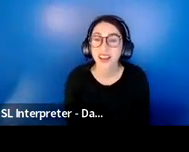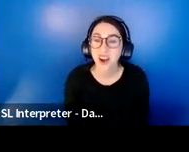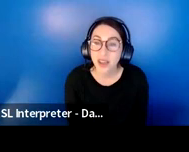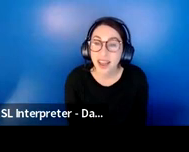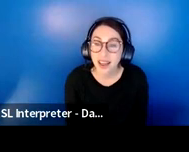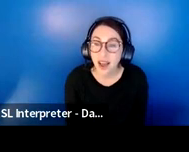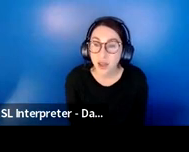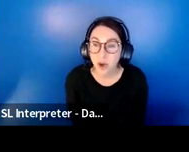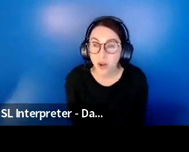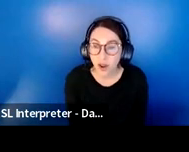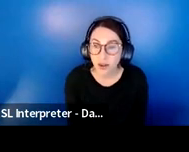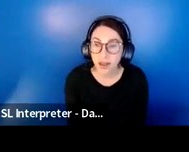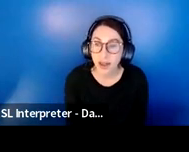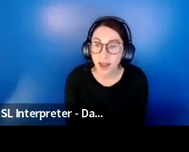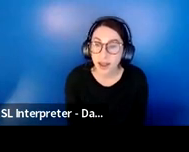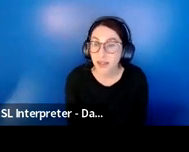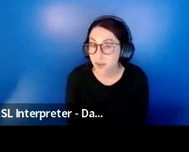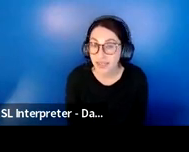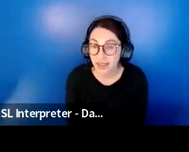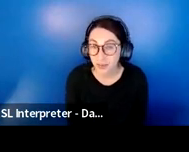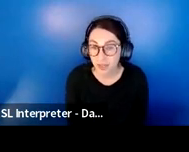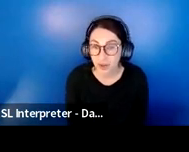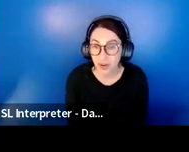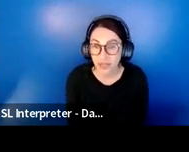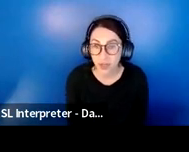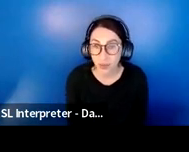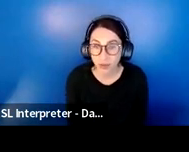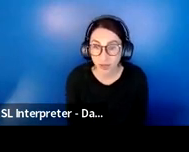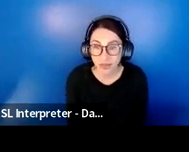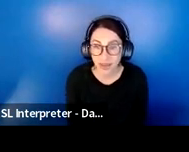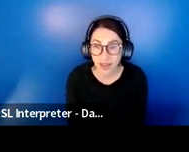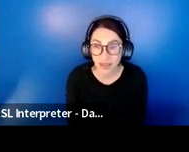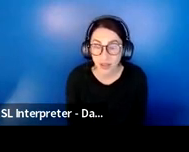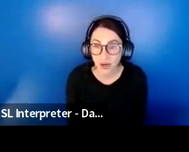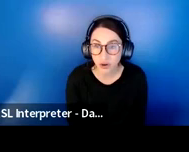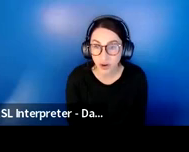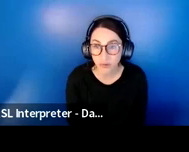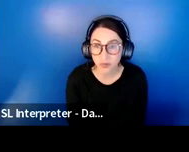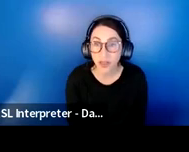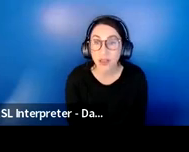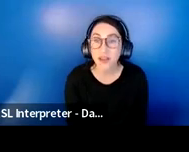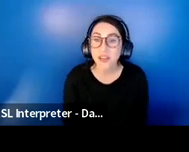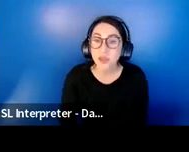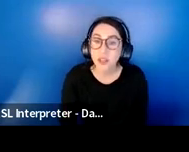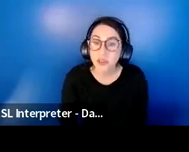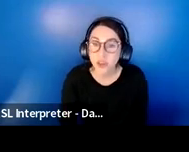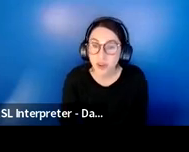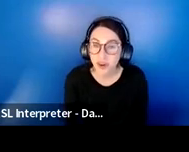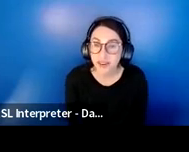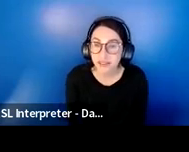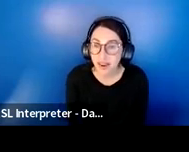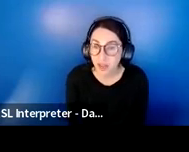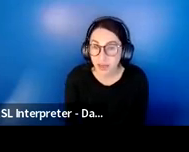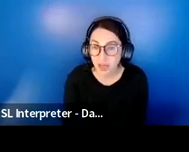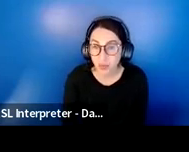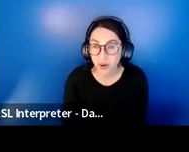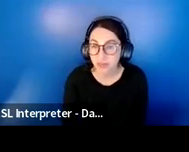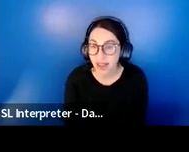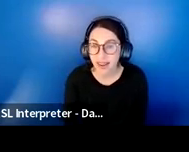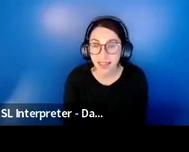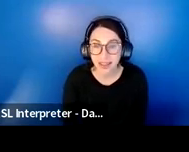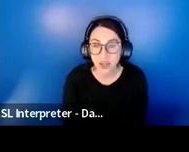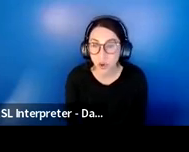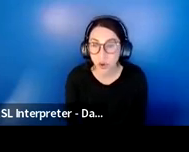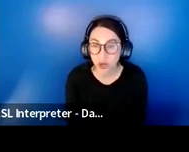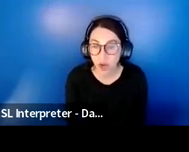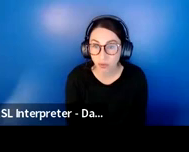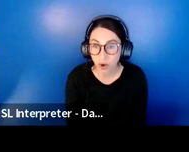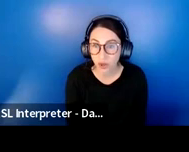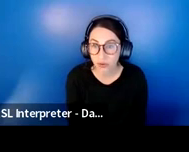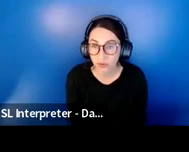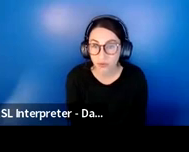ASL Interpreter - Danielle: Okay, hey! I'm Audra and this is my second semester here at CU Boulder as an ASL instructor. So thank you so much for inviting me to provide this short workshop for you.